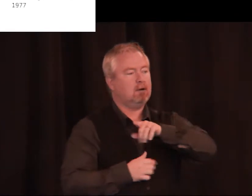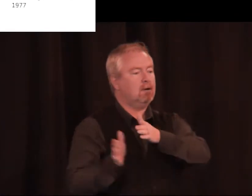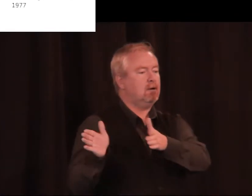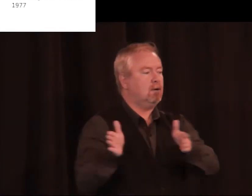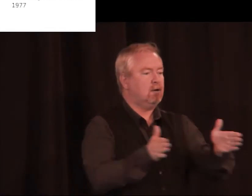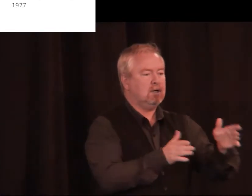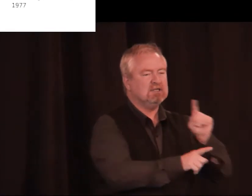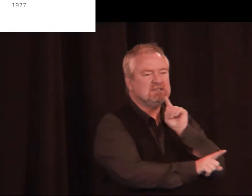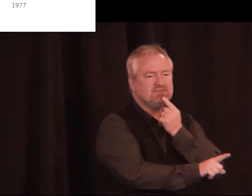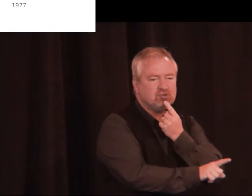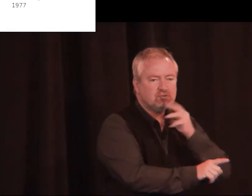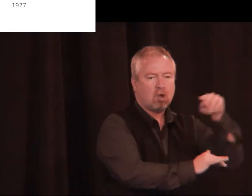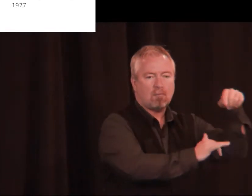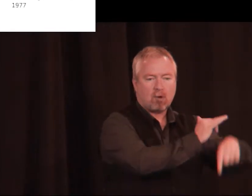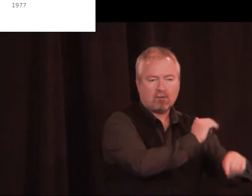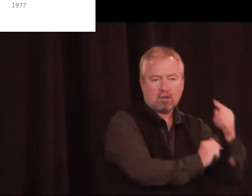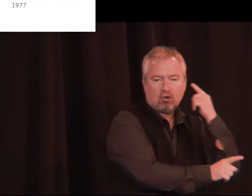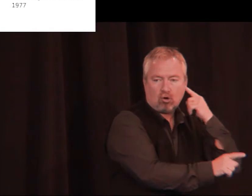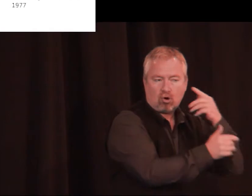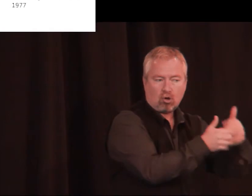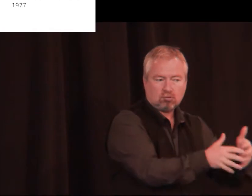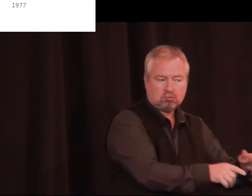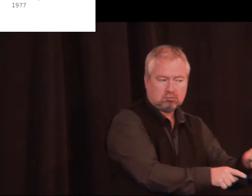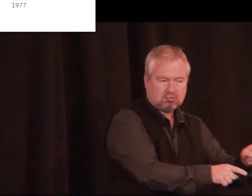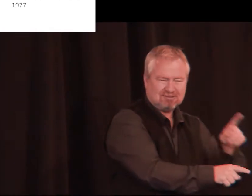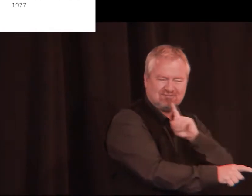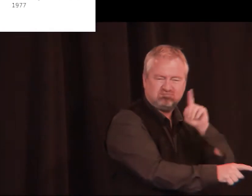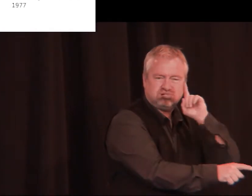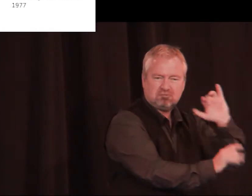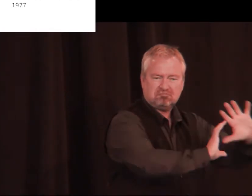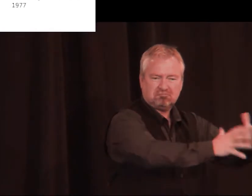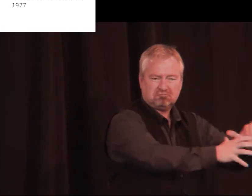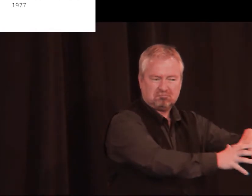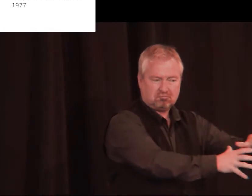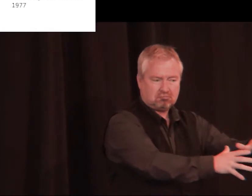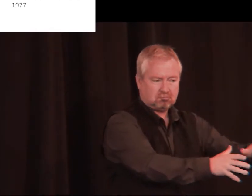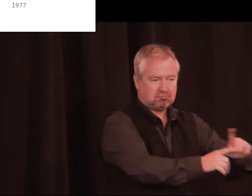So, children who are deaf. And these are obviously very very important studies,